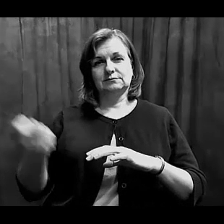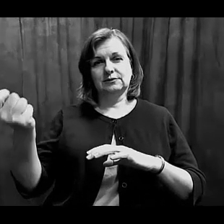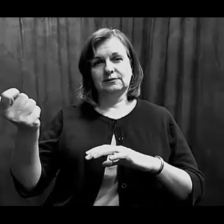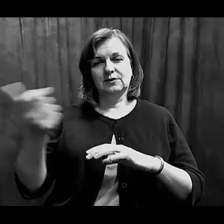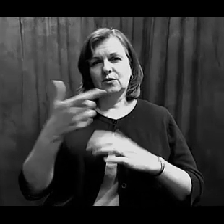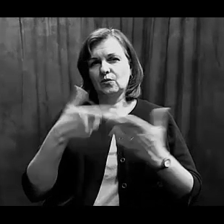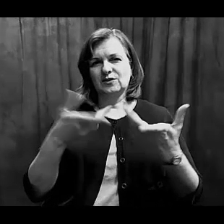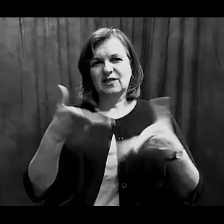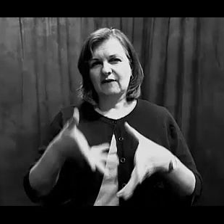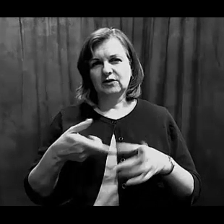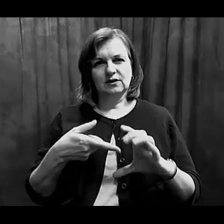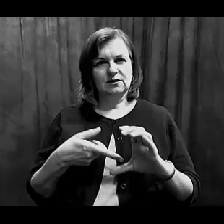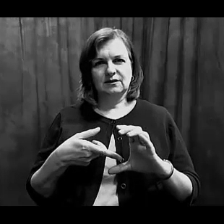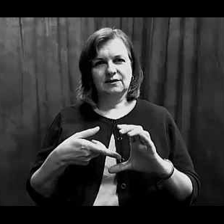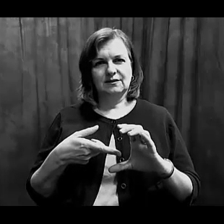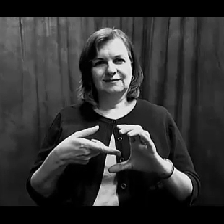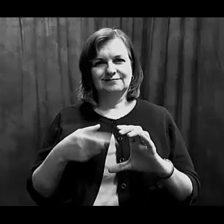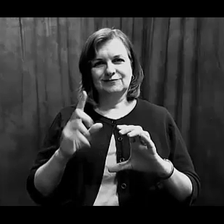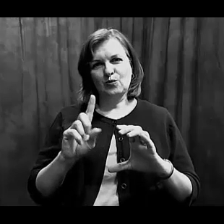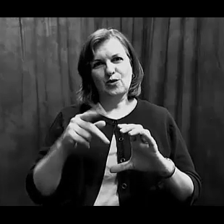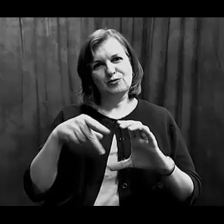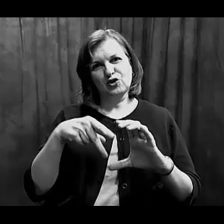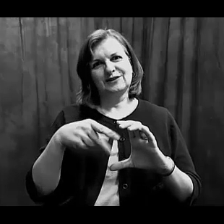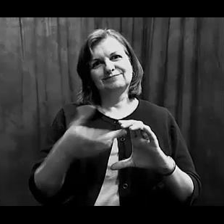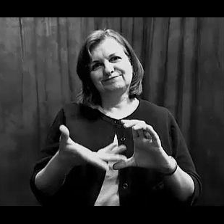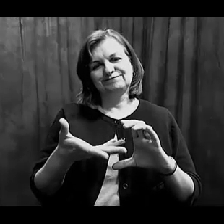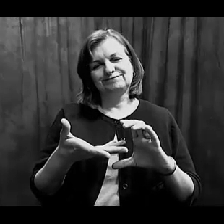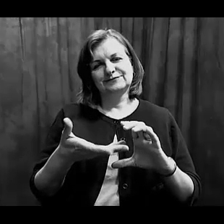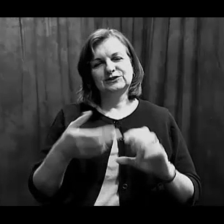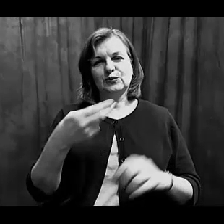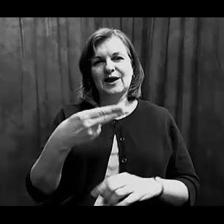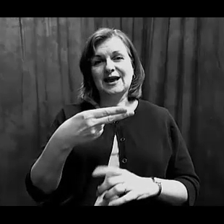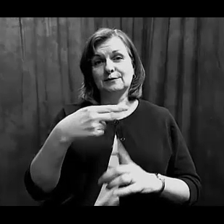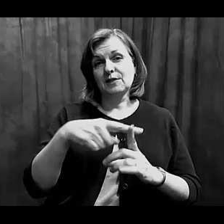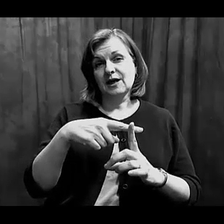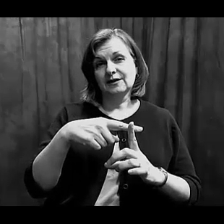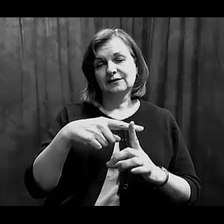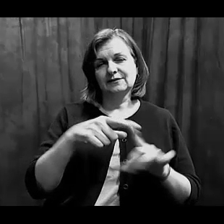so if you take away its electron - what is it left with?